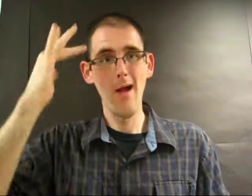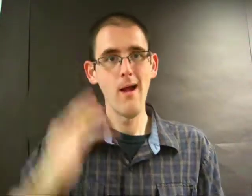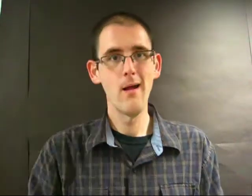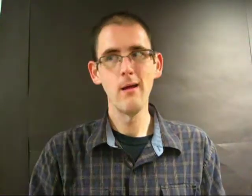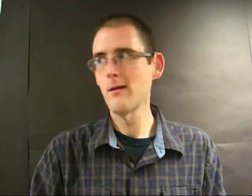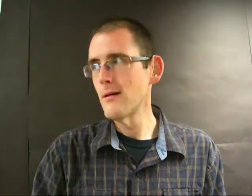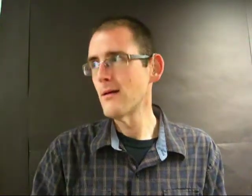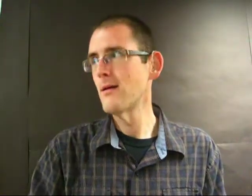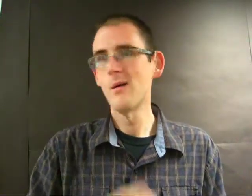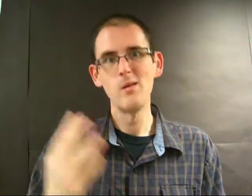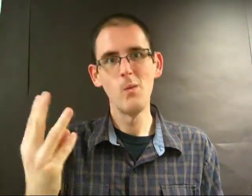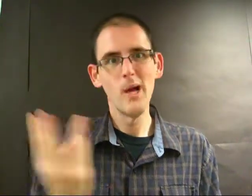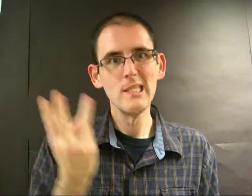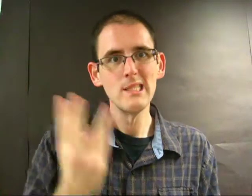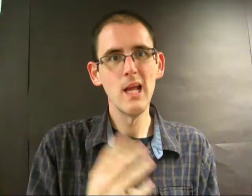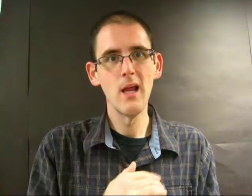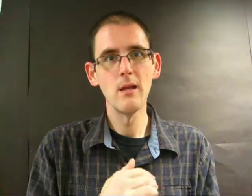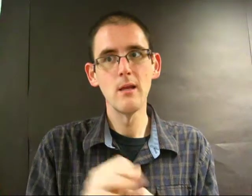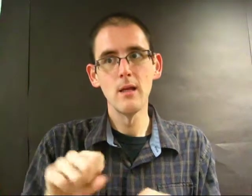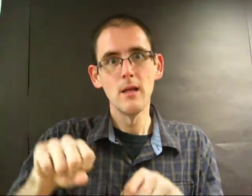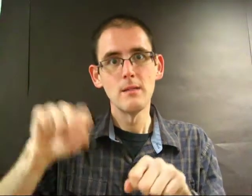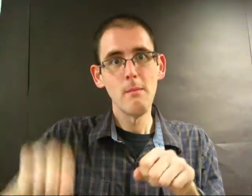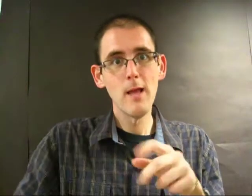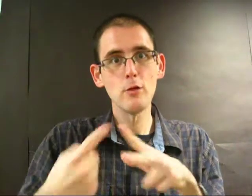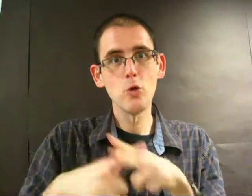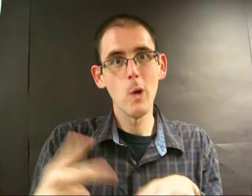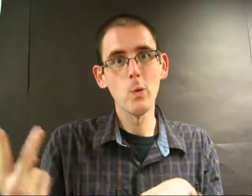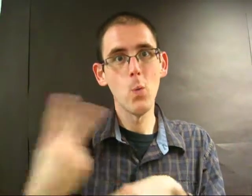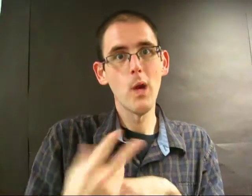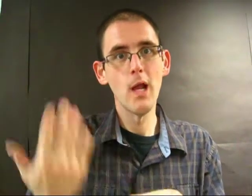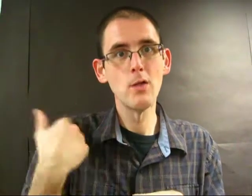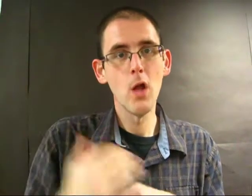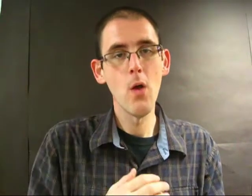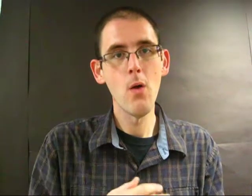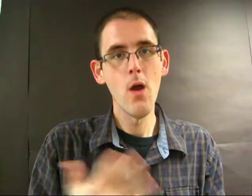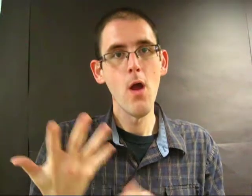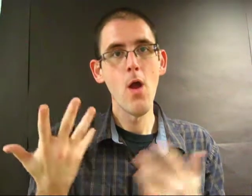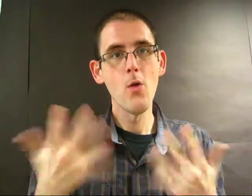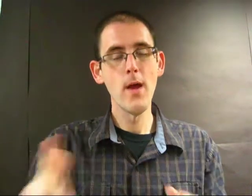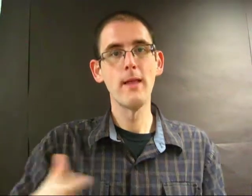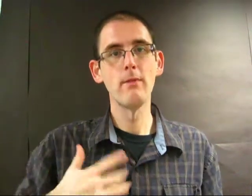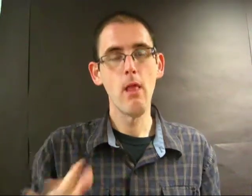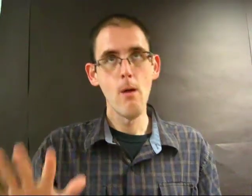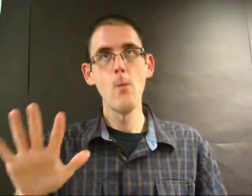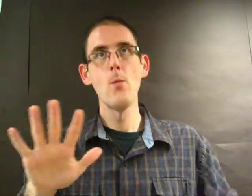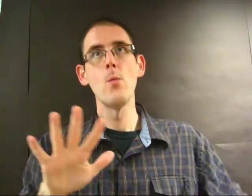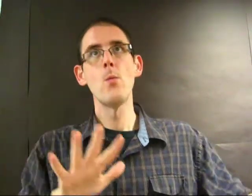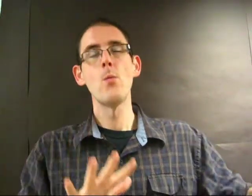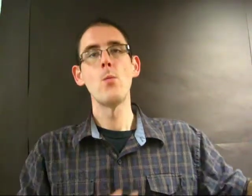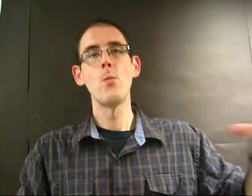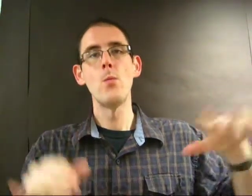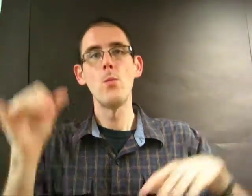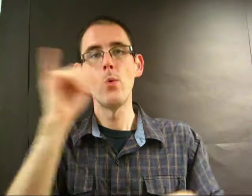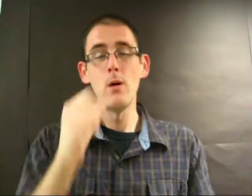Because it's Wednesday. The semester started just two days ago, and I'm already taken aback!